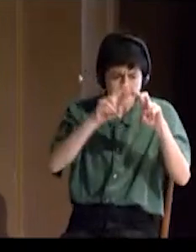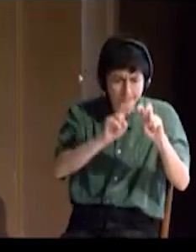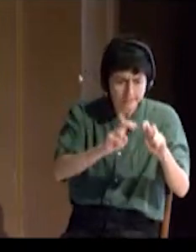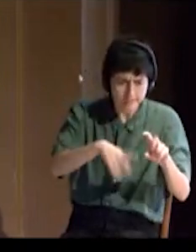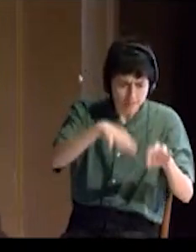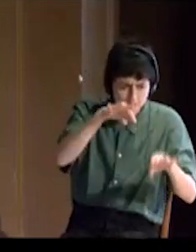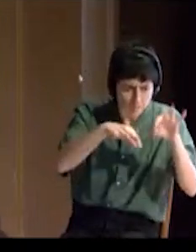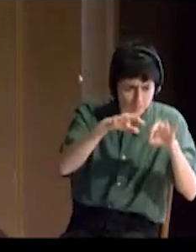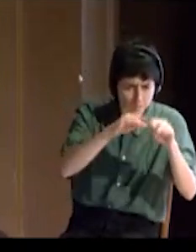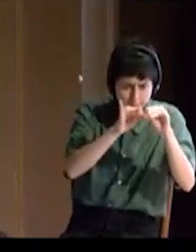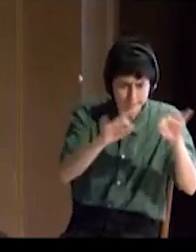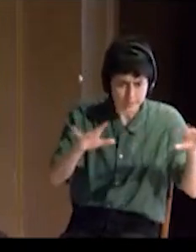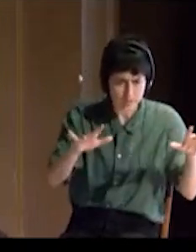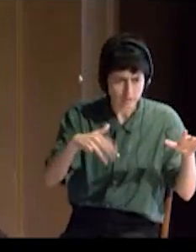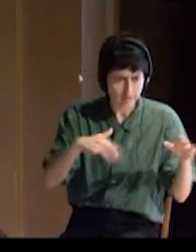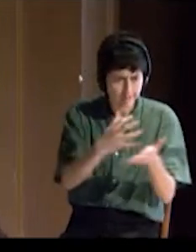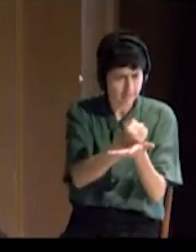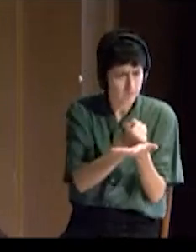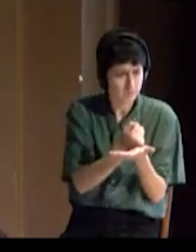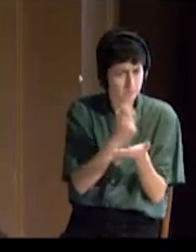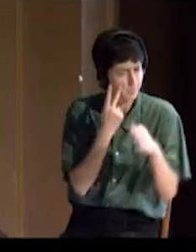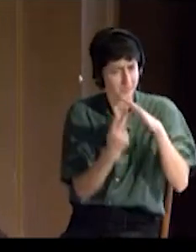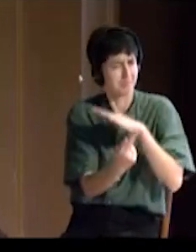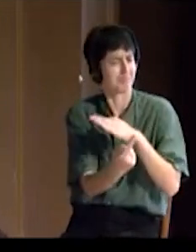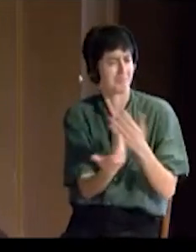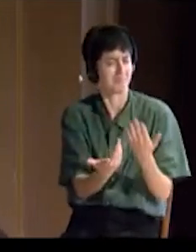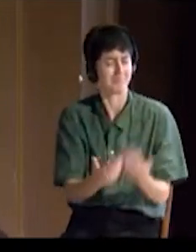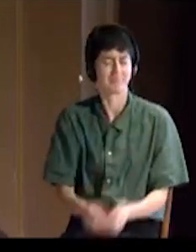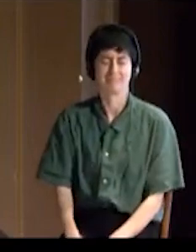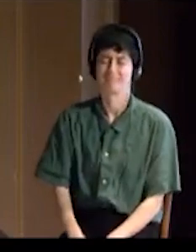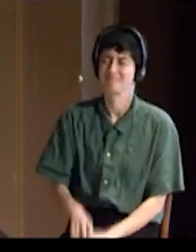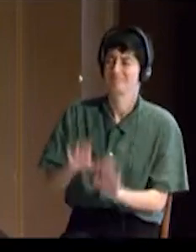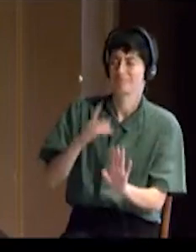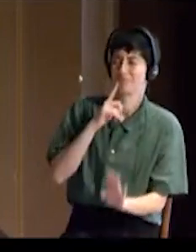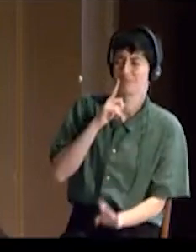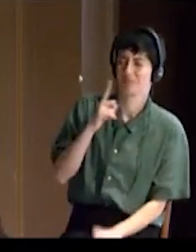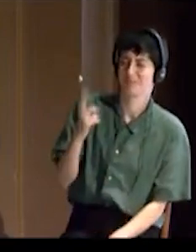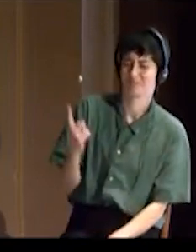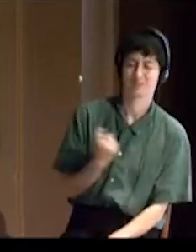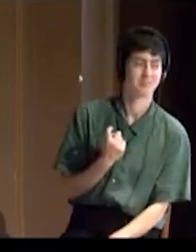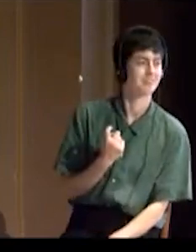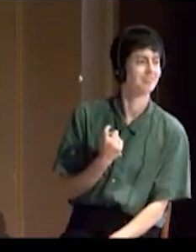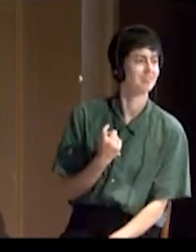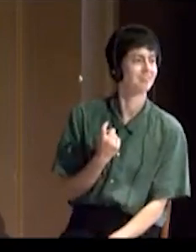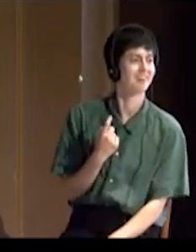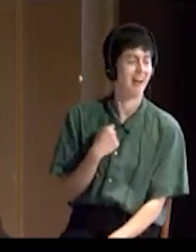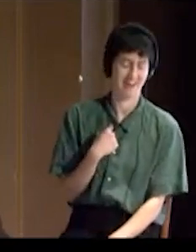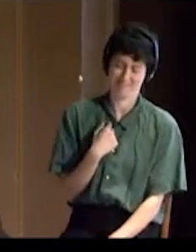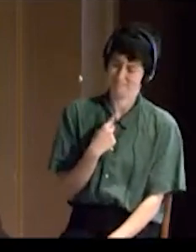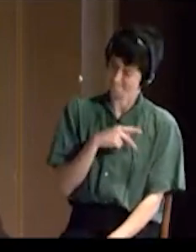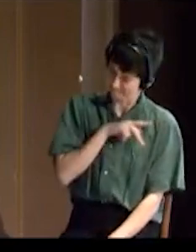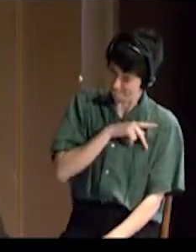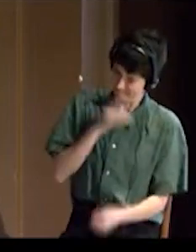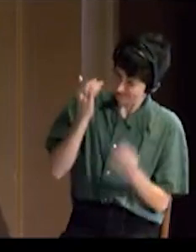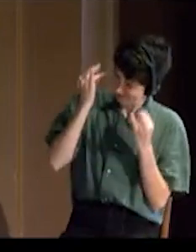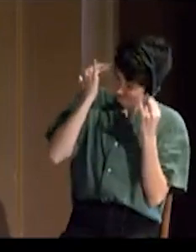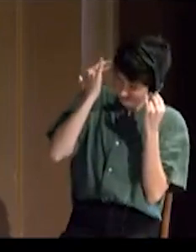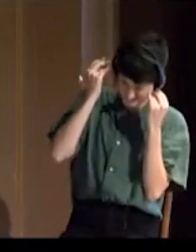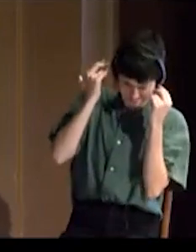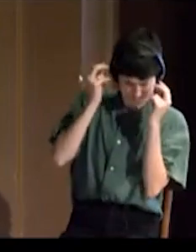I think that's a great question. I've thought a lot about that, and I think, and I might be totally wrong,